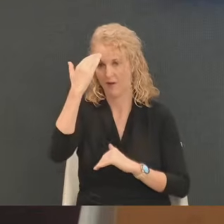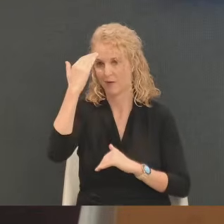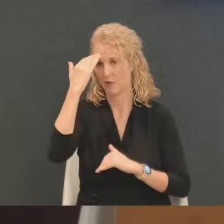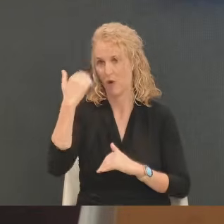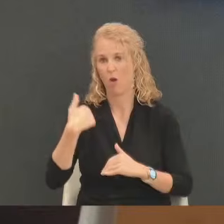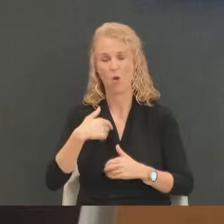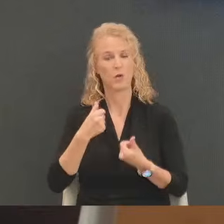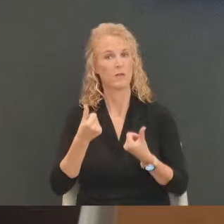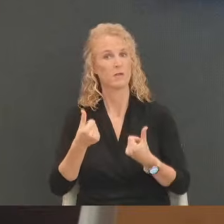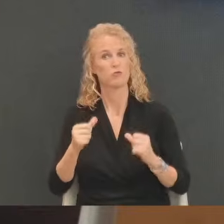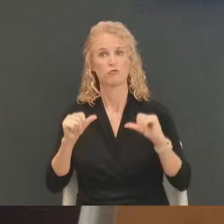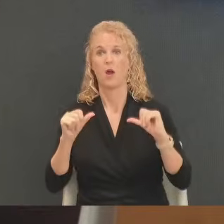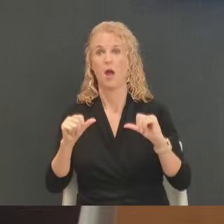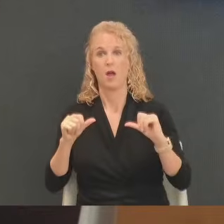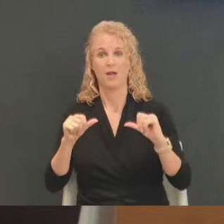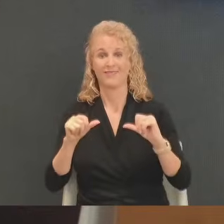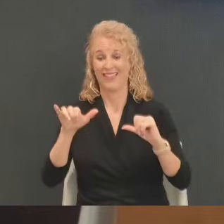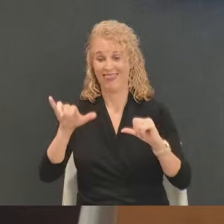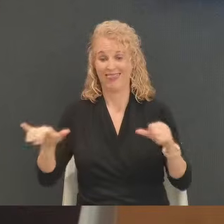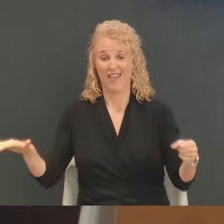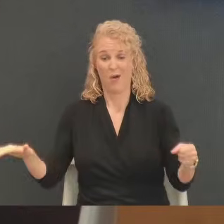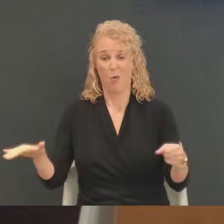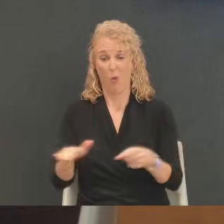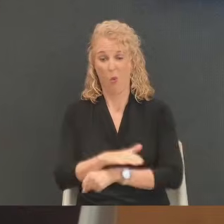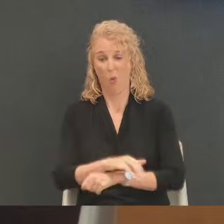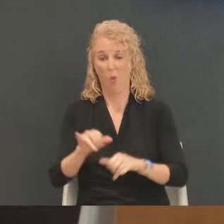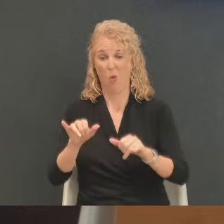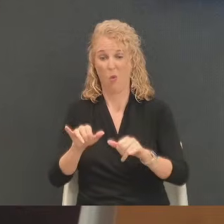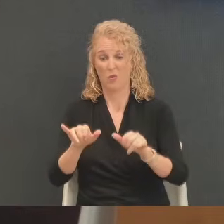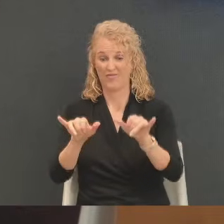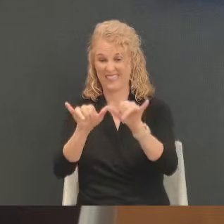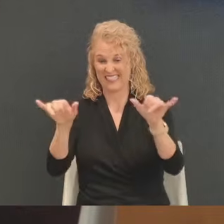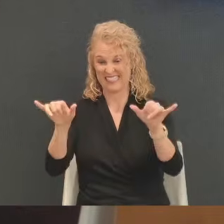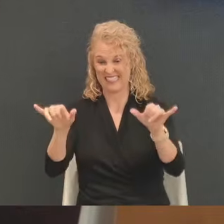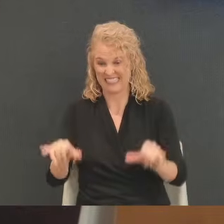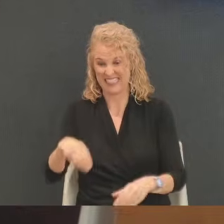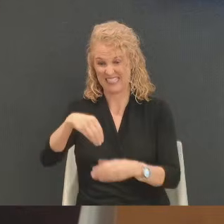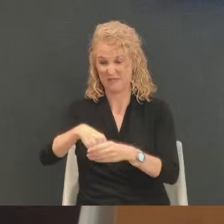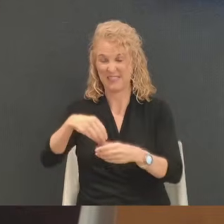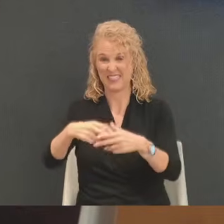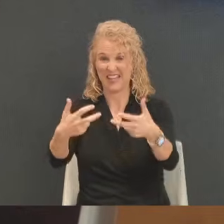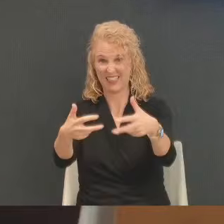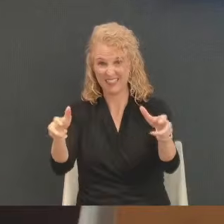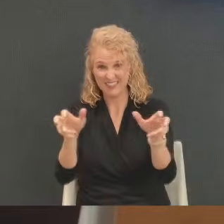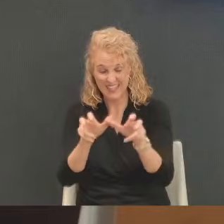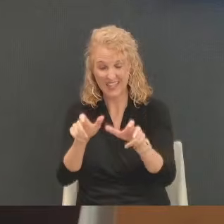systematic progress on a lot of our capital needs throughout the county over the past several years.